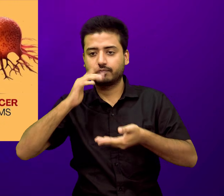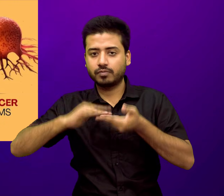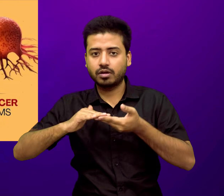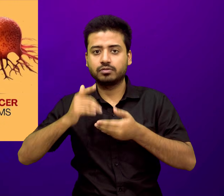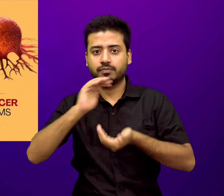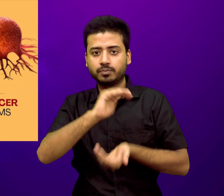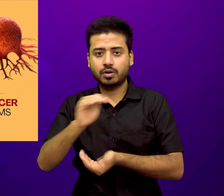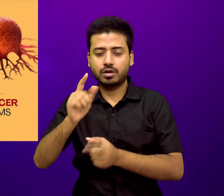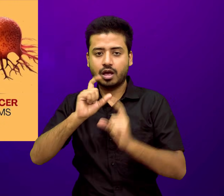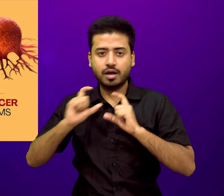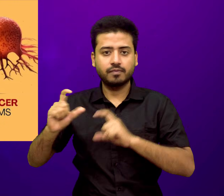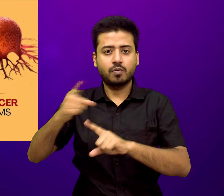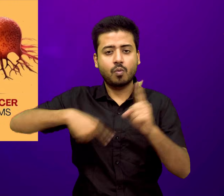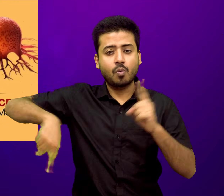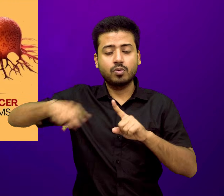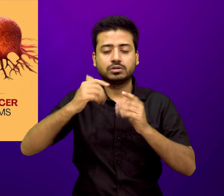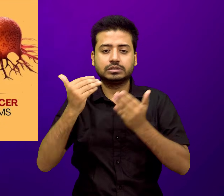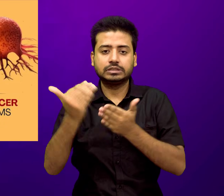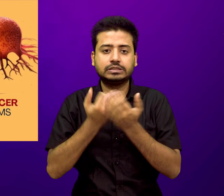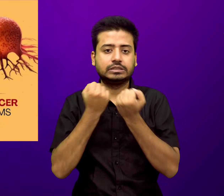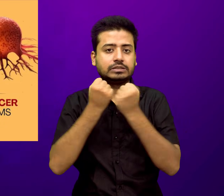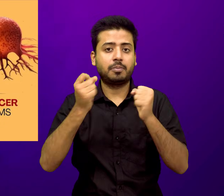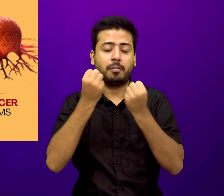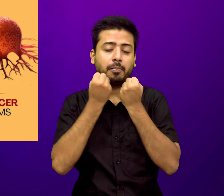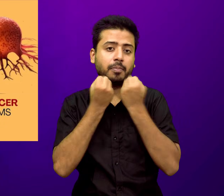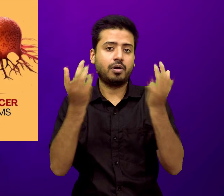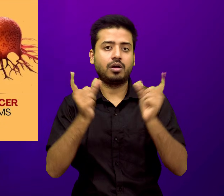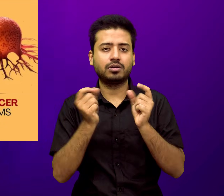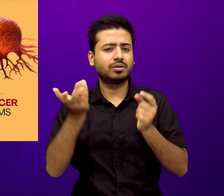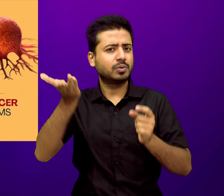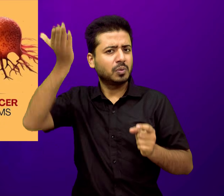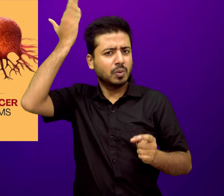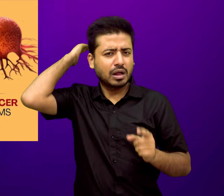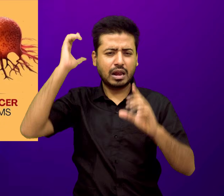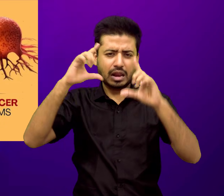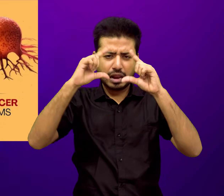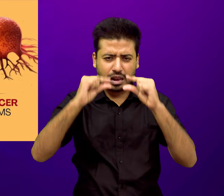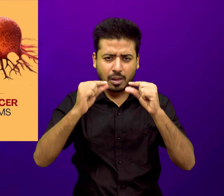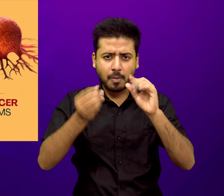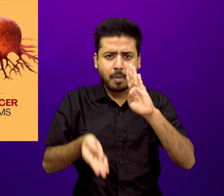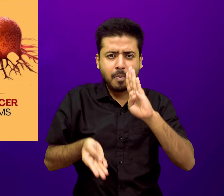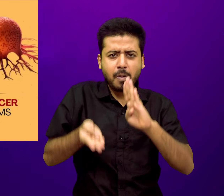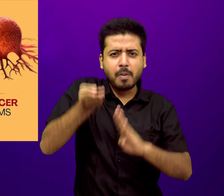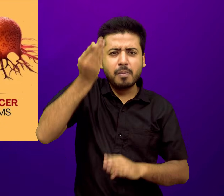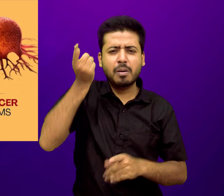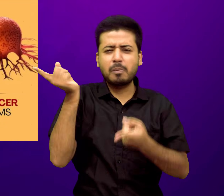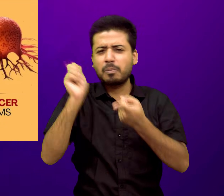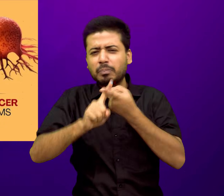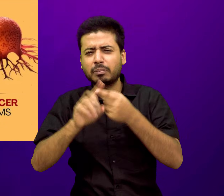and organizations like the EPA have increasingly focused on indoor air quality, IQ, and chemical